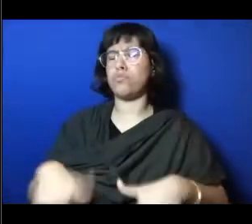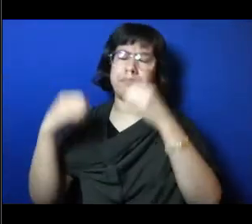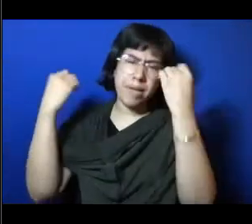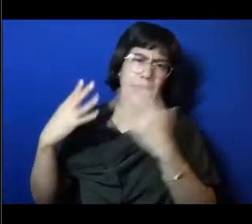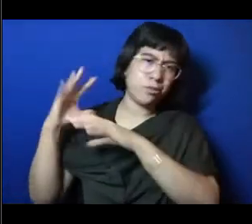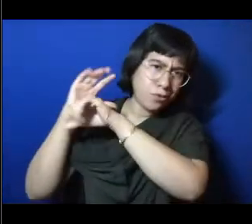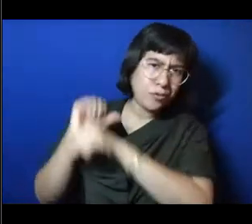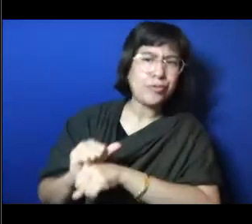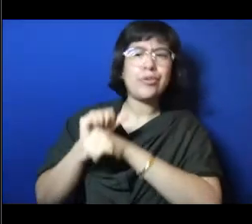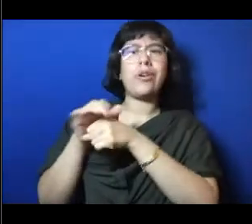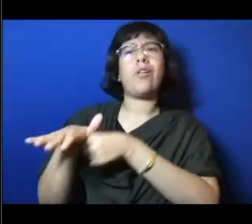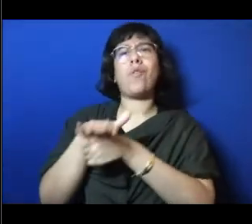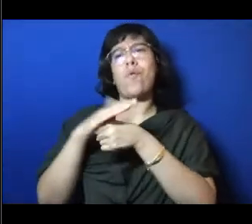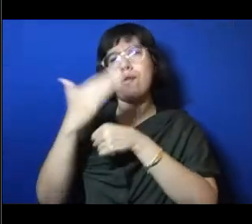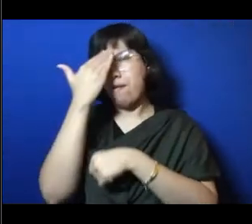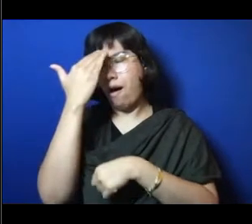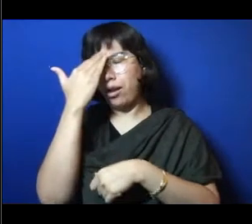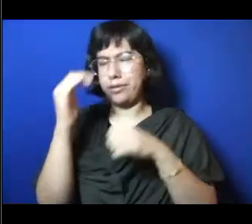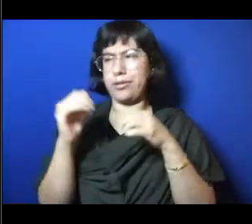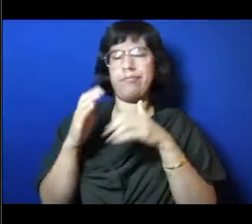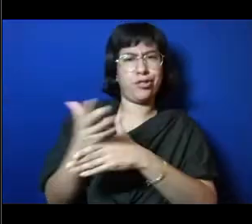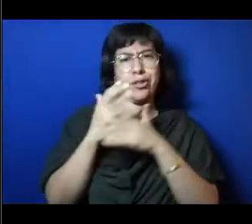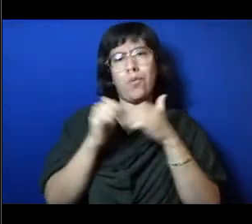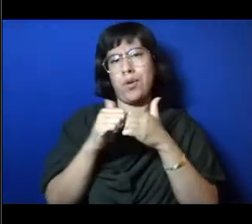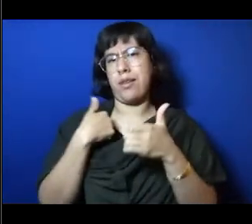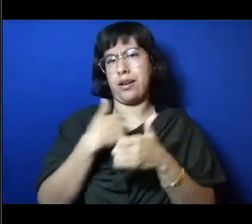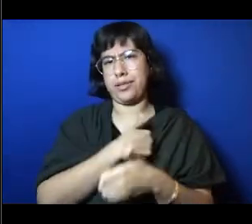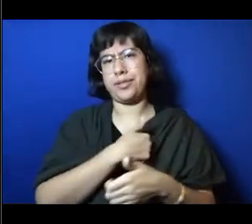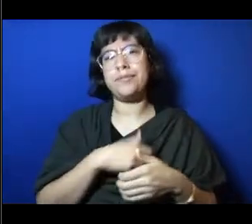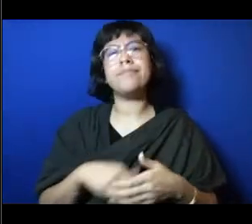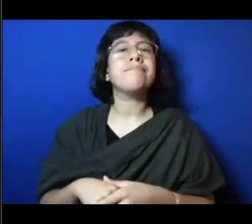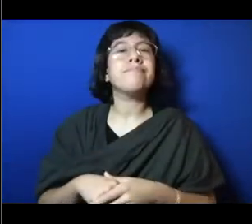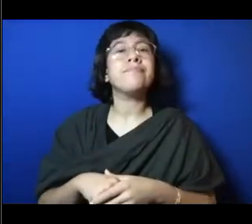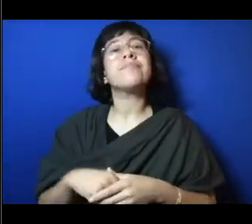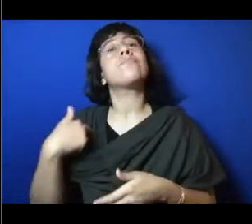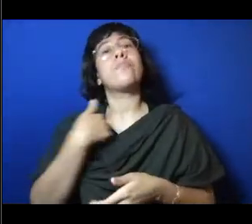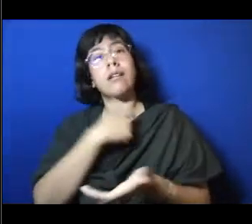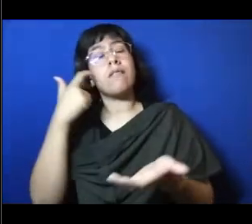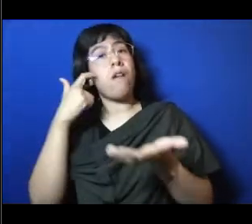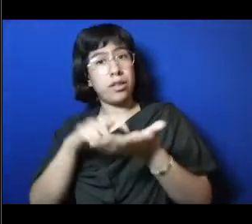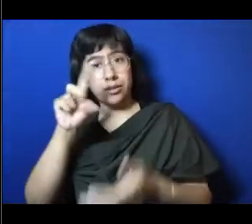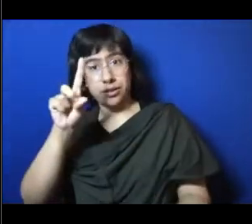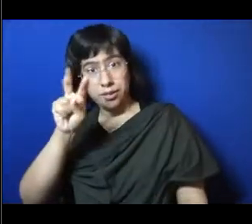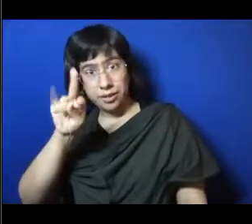and local knowledge and much to share with us. We acknowledge that David is coming to us from the land